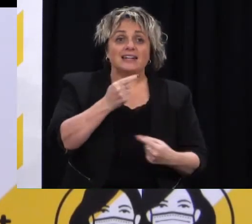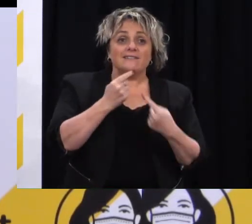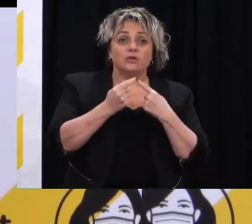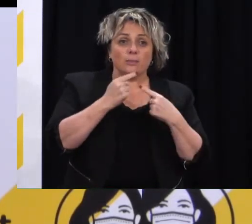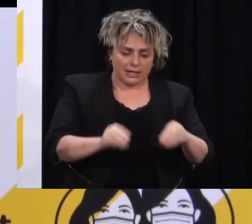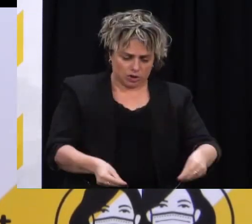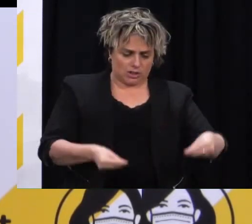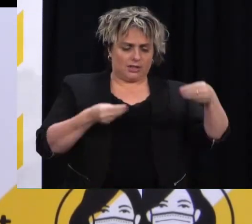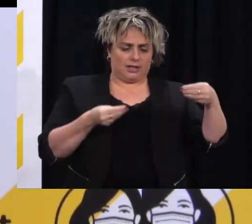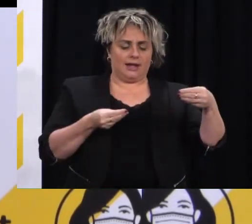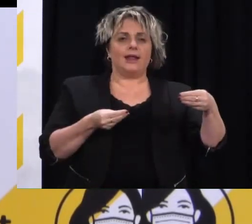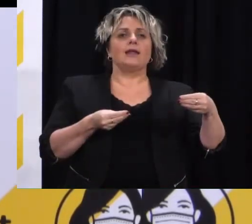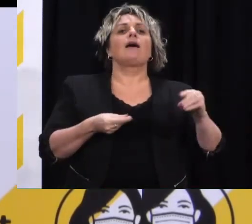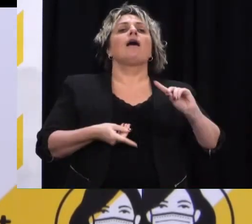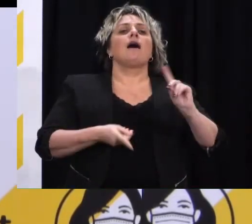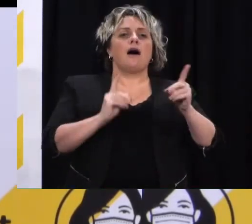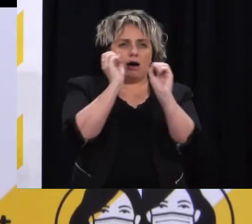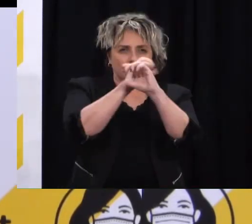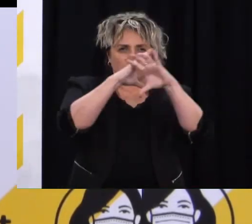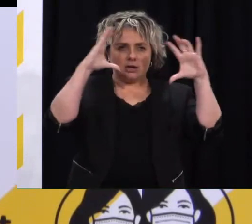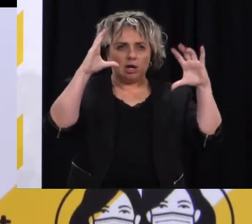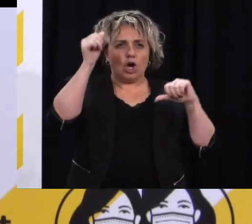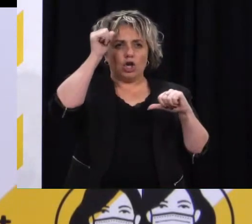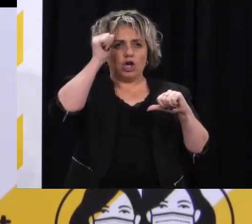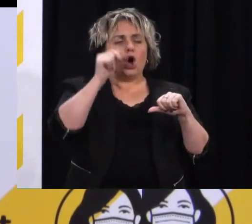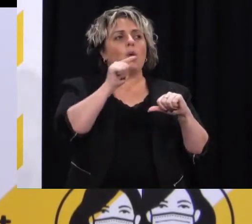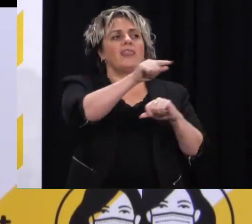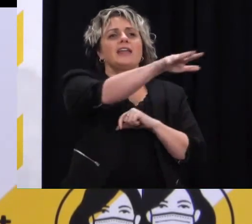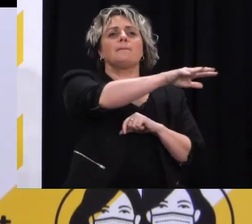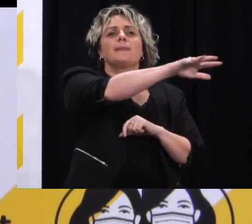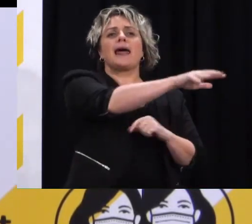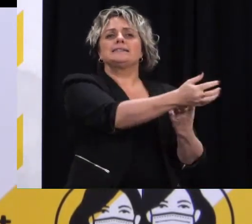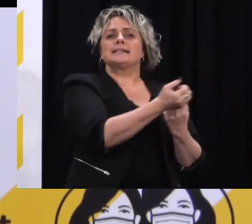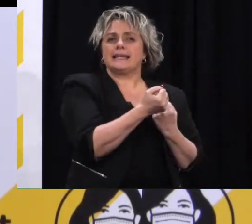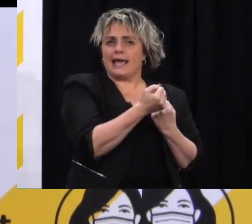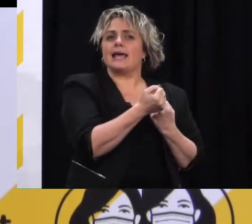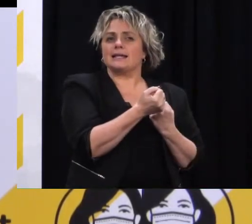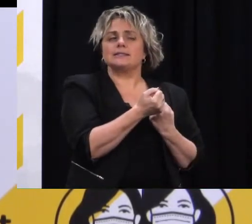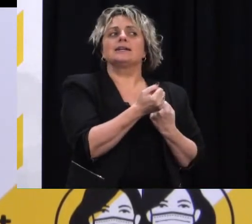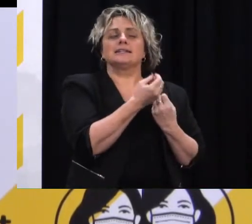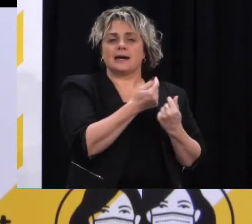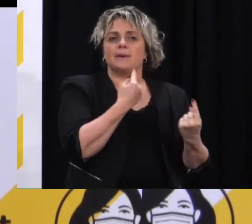by. But, of course, the whole genome sequencing, which is